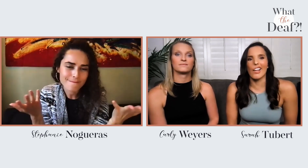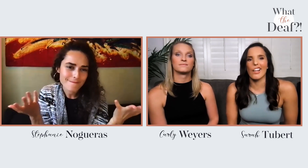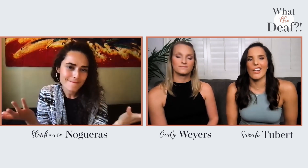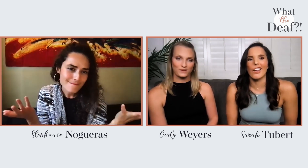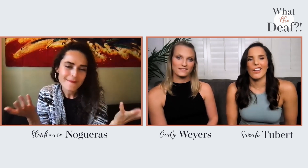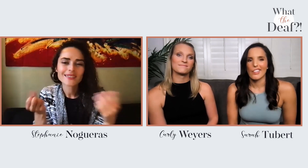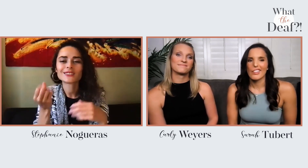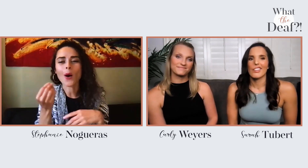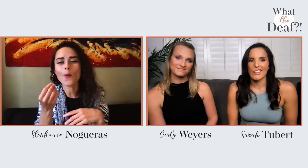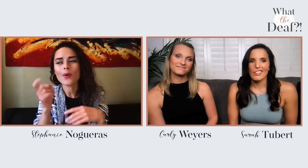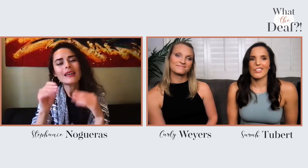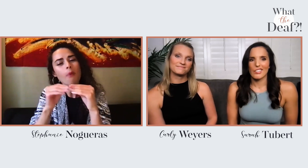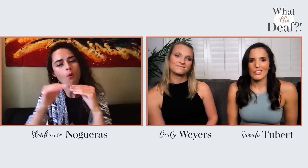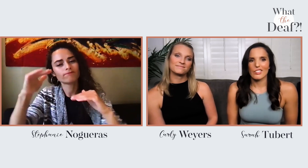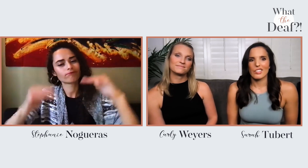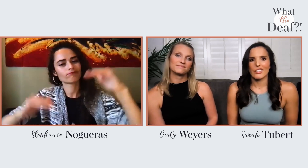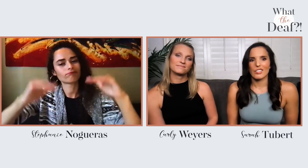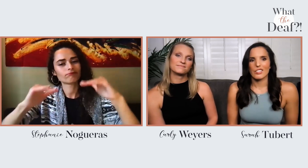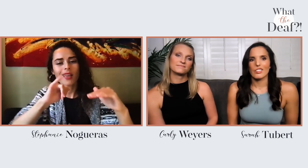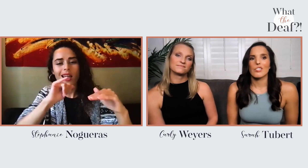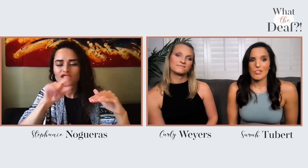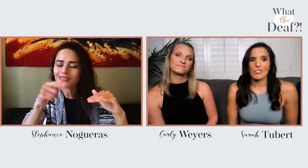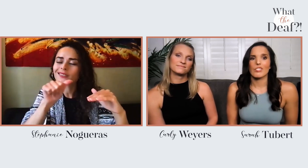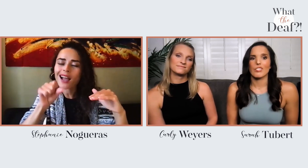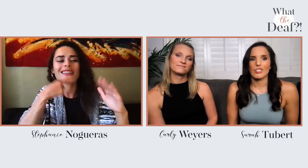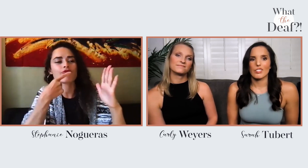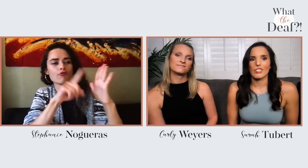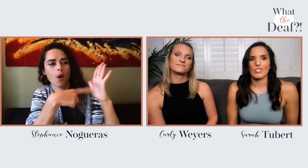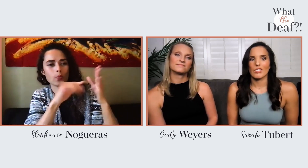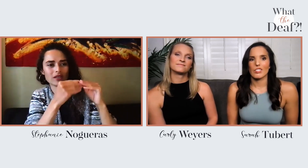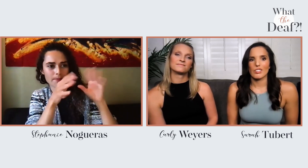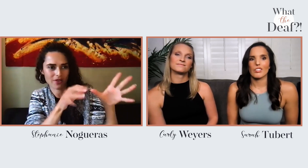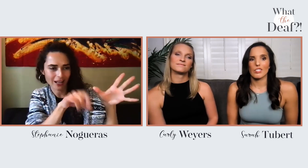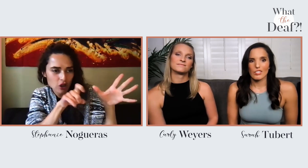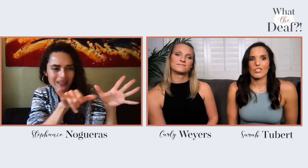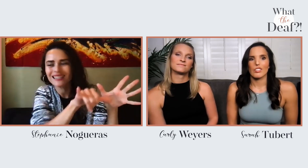have been here for a really long time, and we should really balance out that representation,